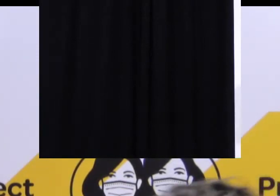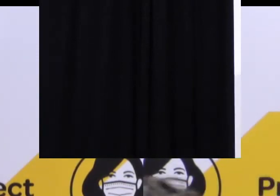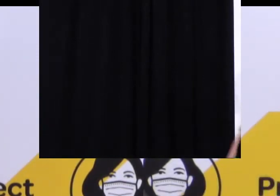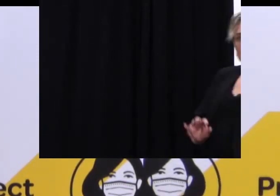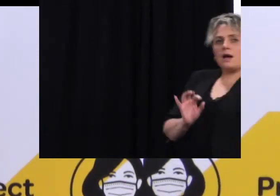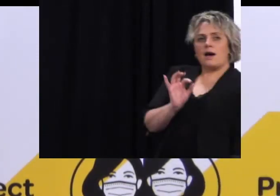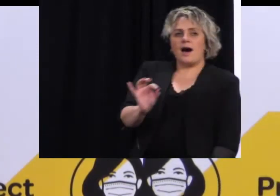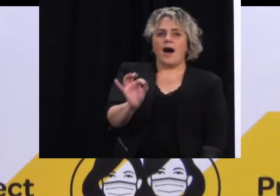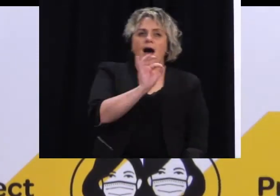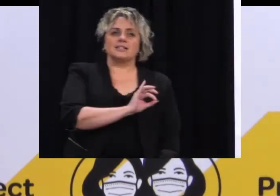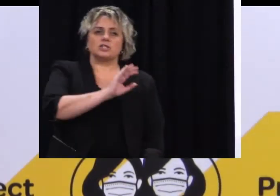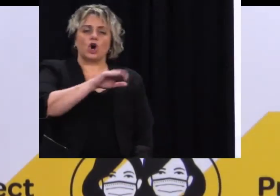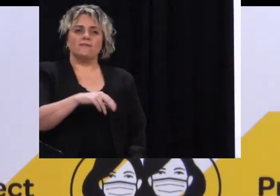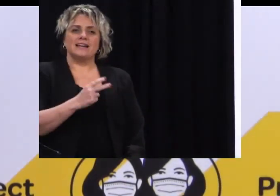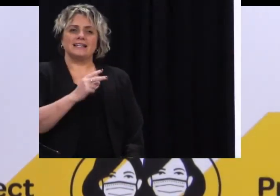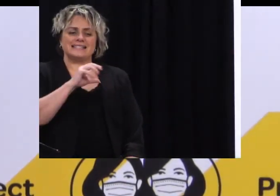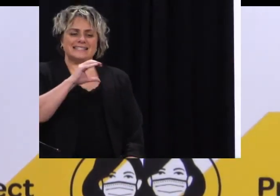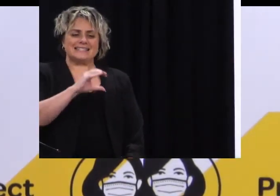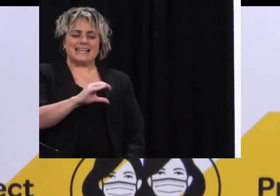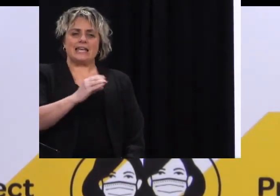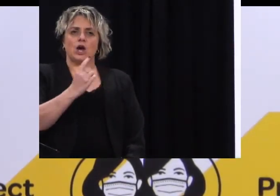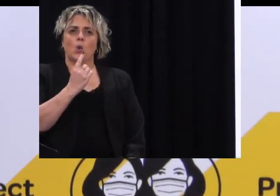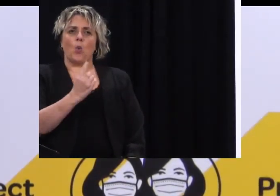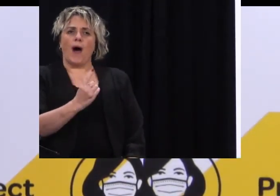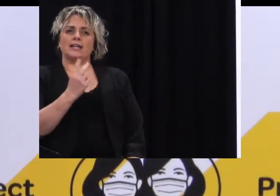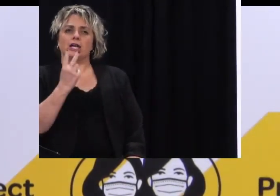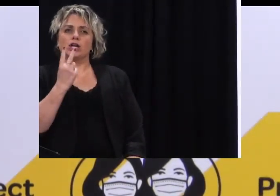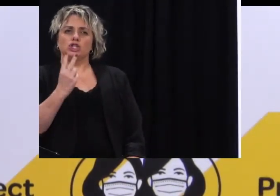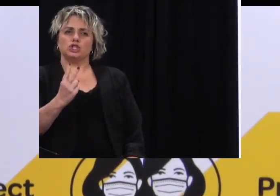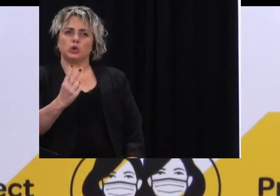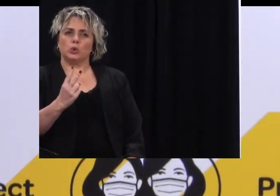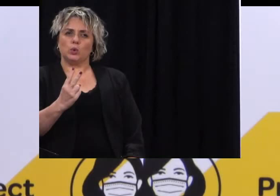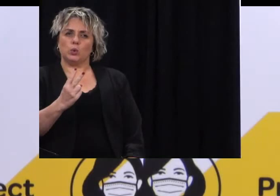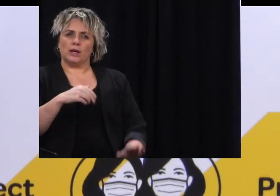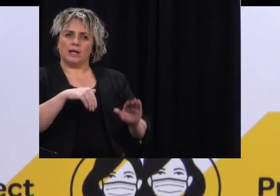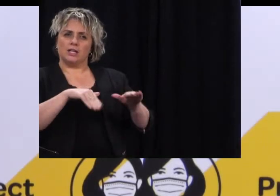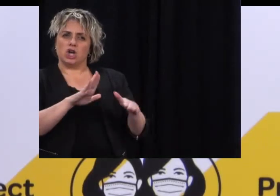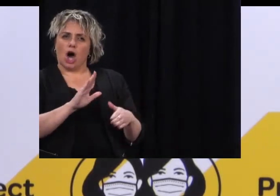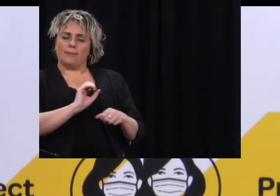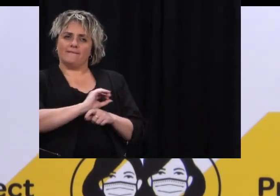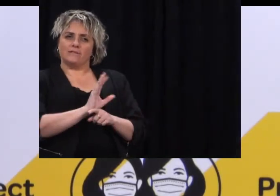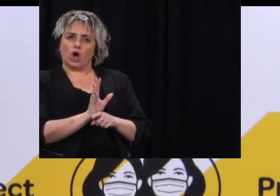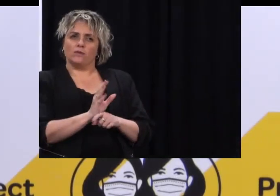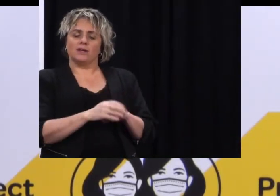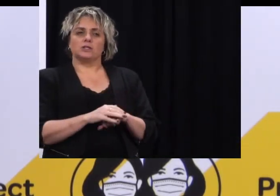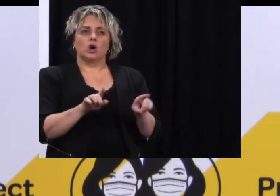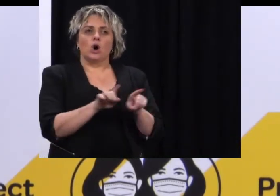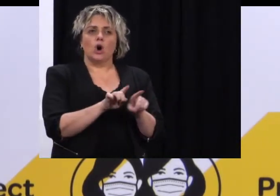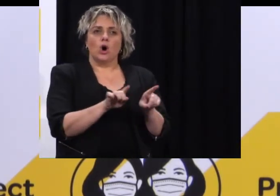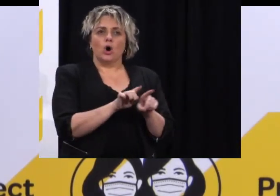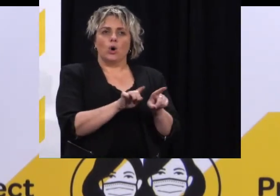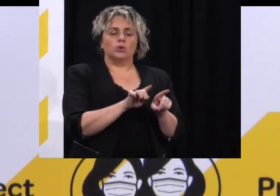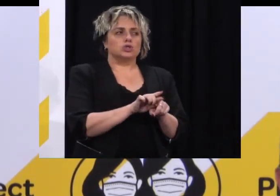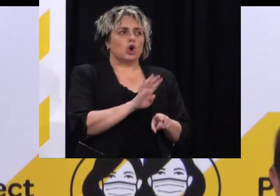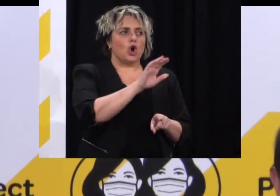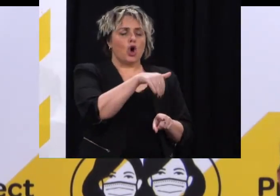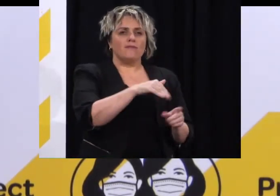there. It is important they get